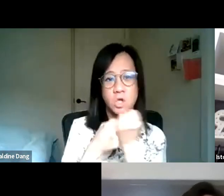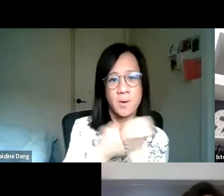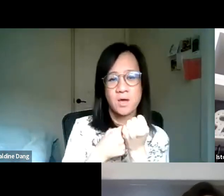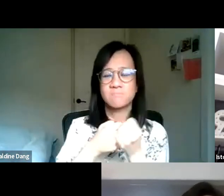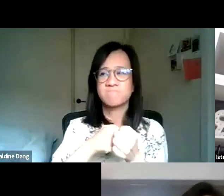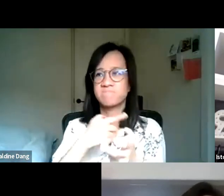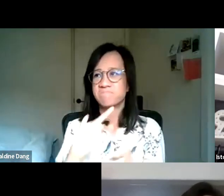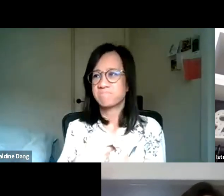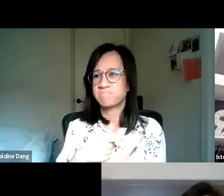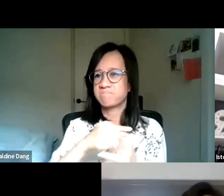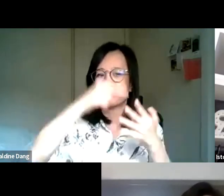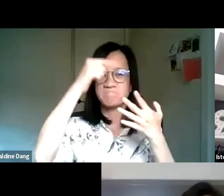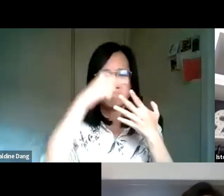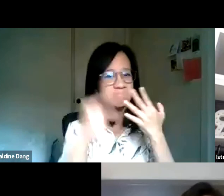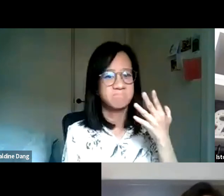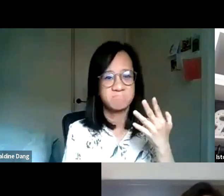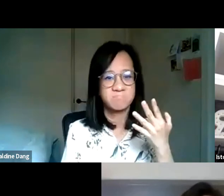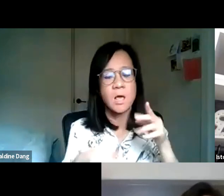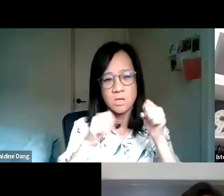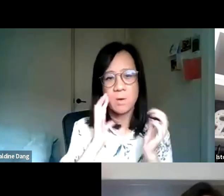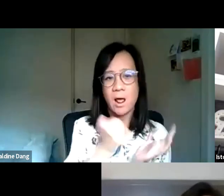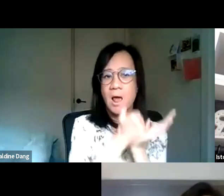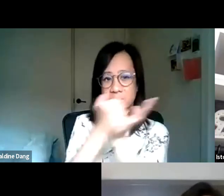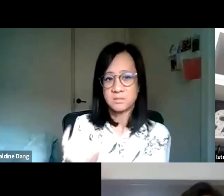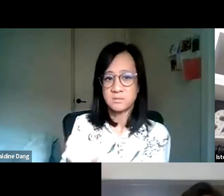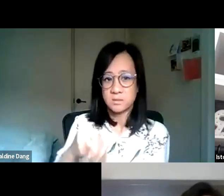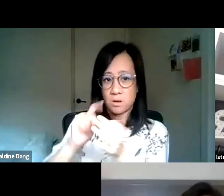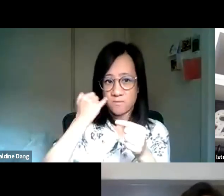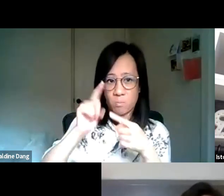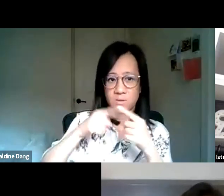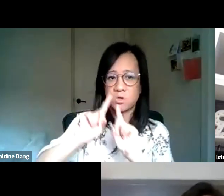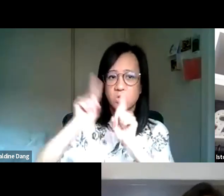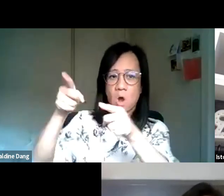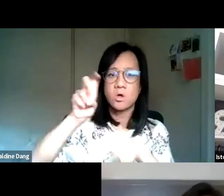If they require an interpreter, if they require some kind of support, whatever it is, to make